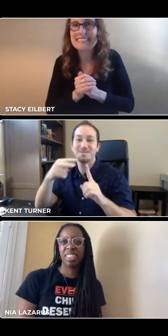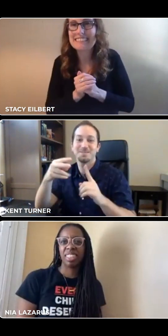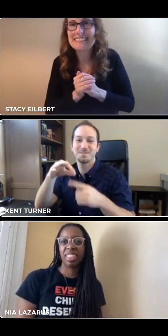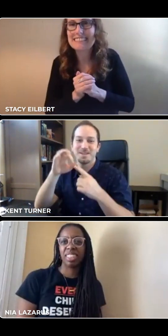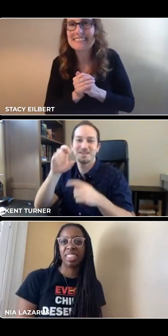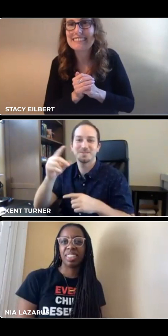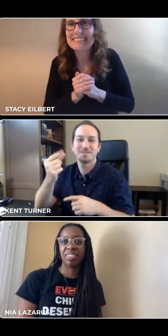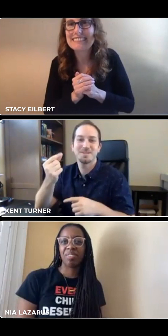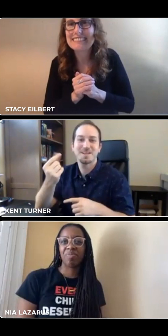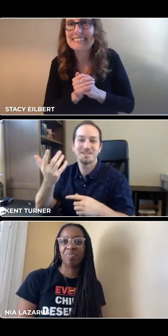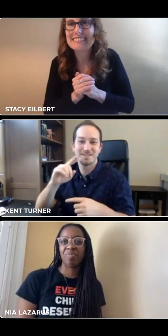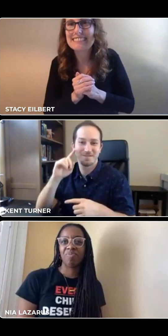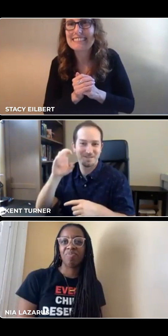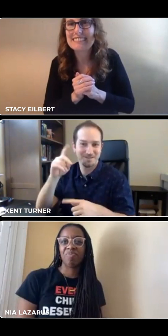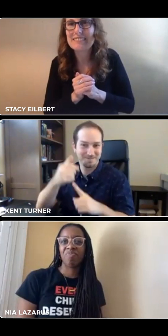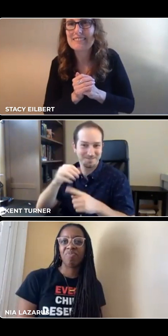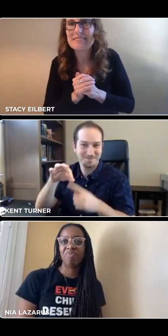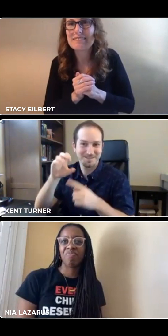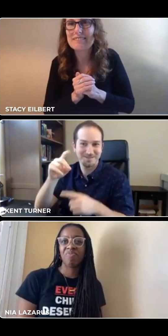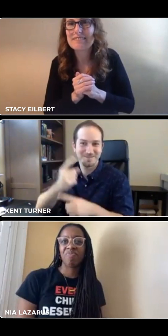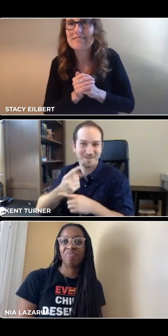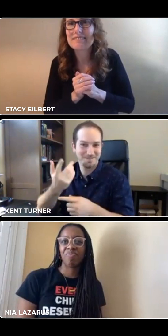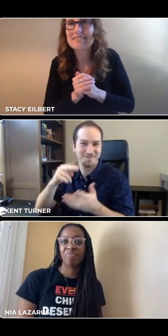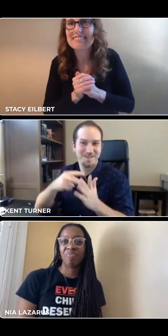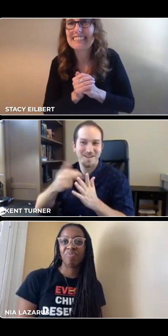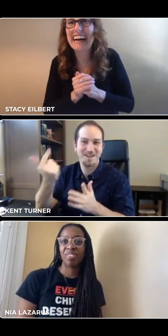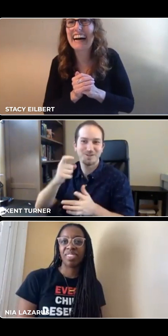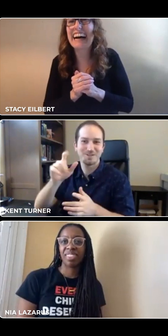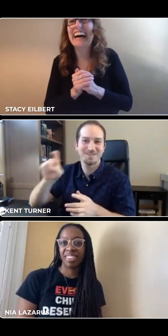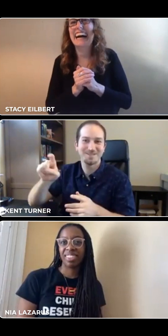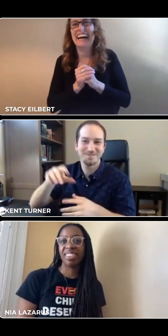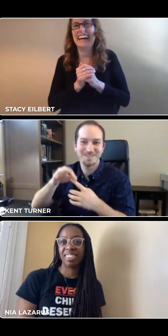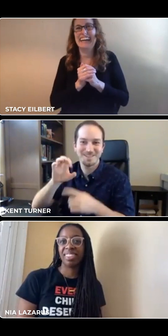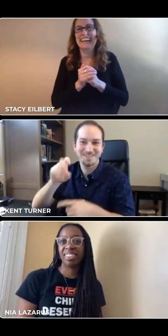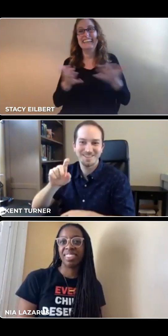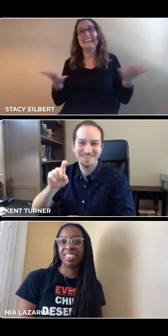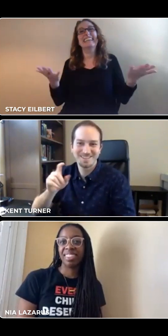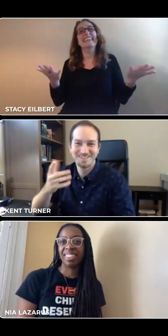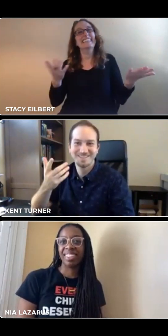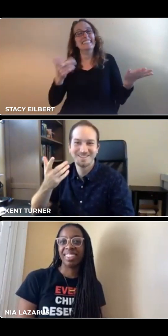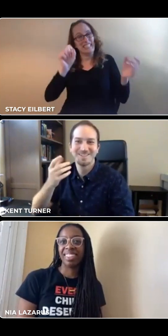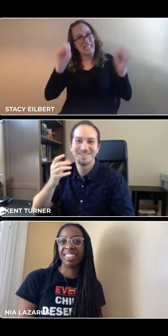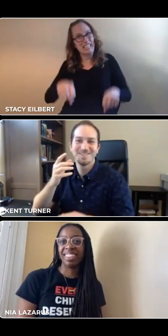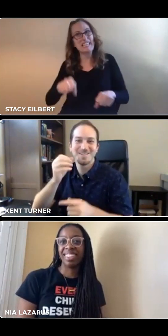It really depends on the person. If it's Deaf Education, right, let's just